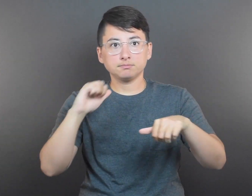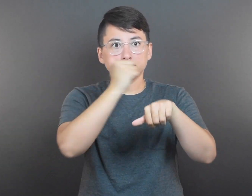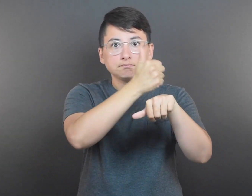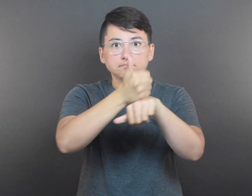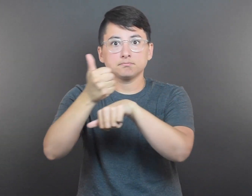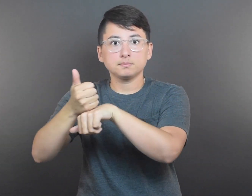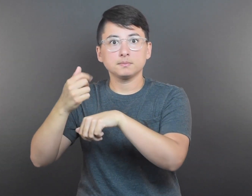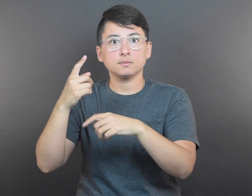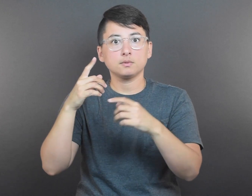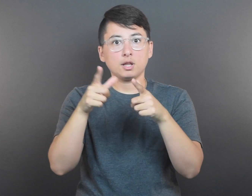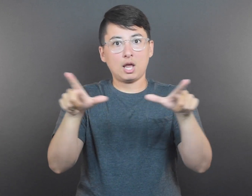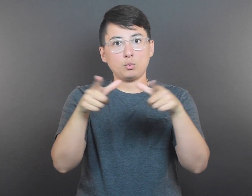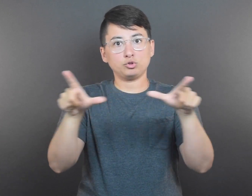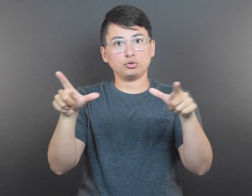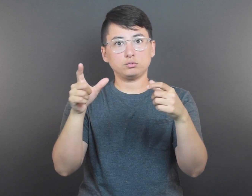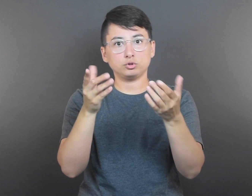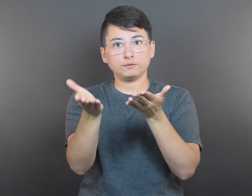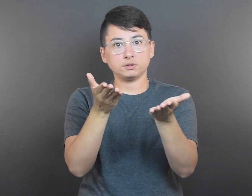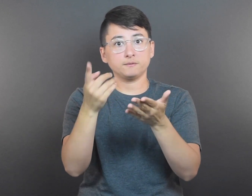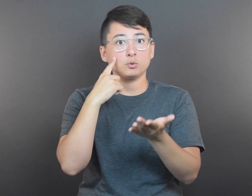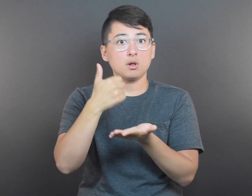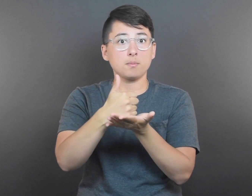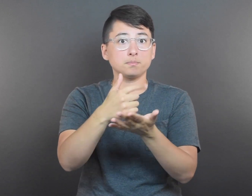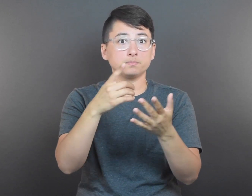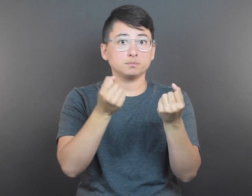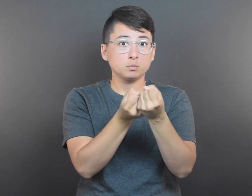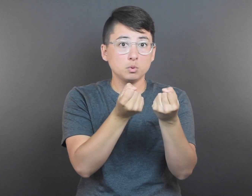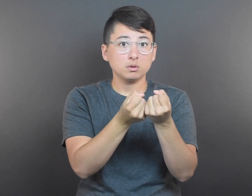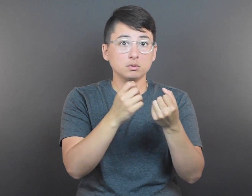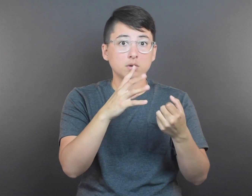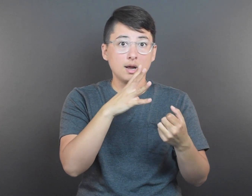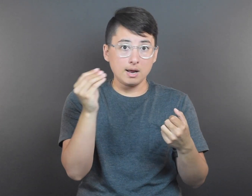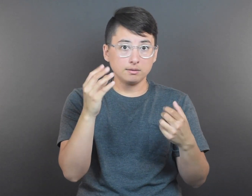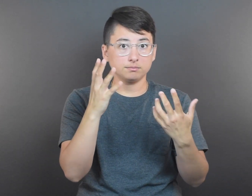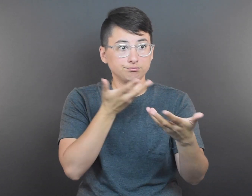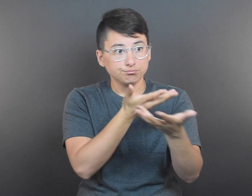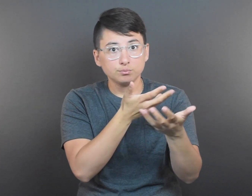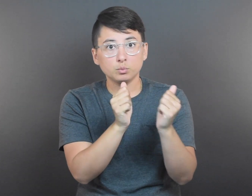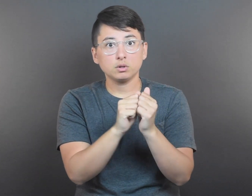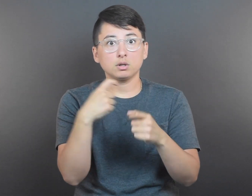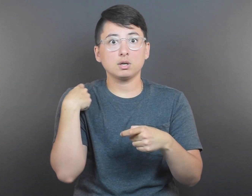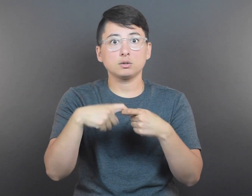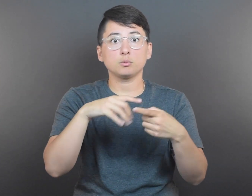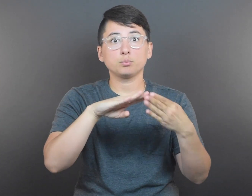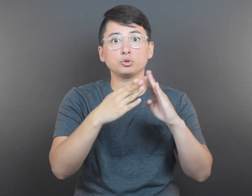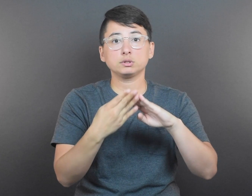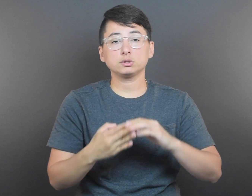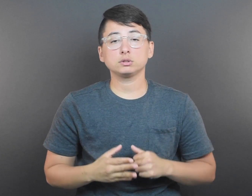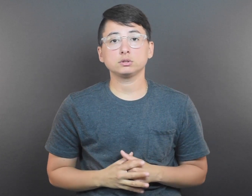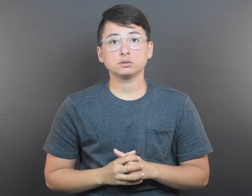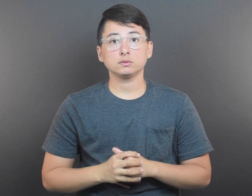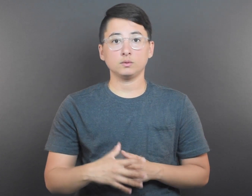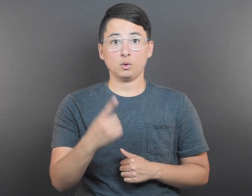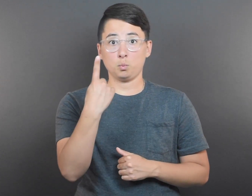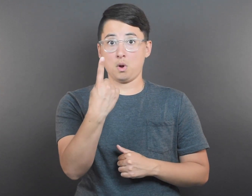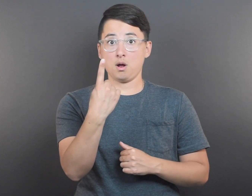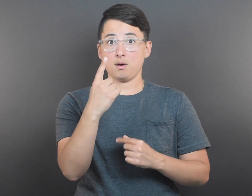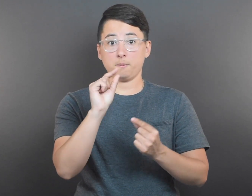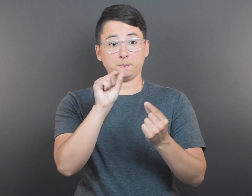support and engage the [Latinx] community,” Frumholtz said.